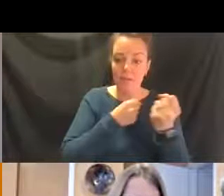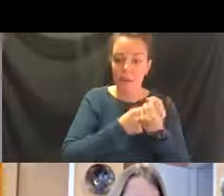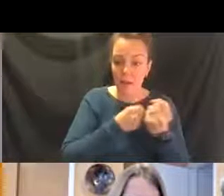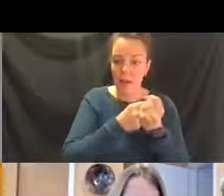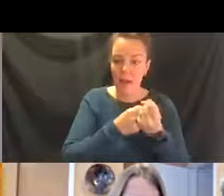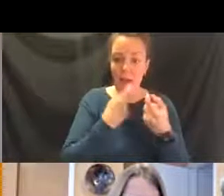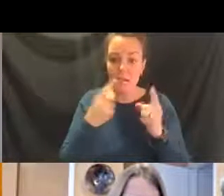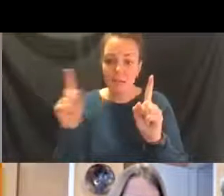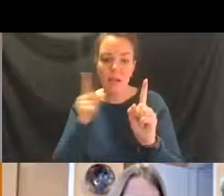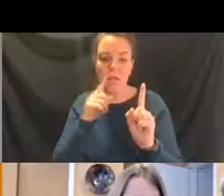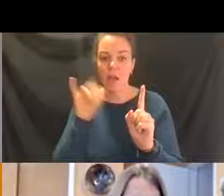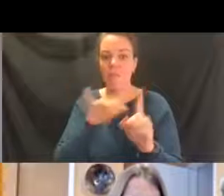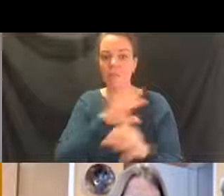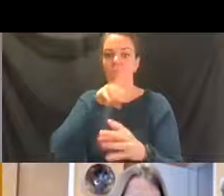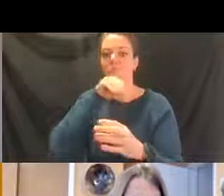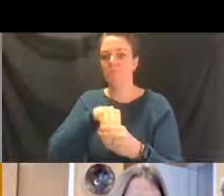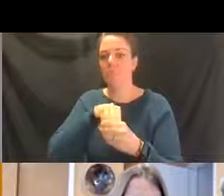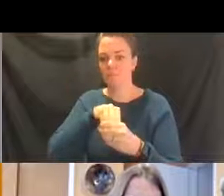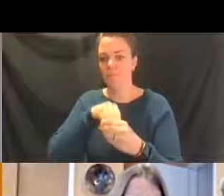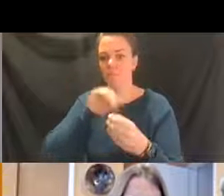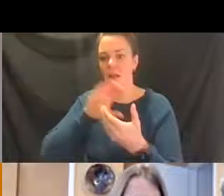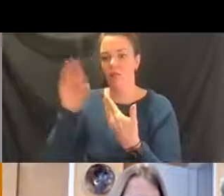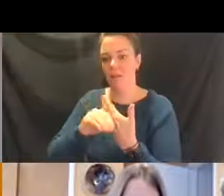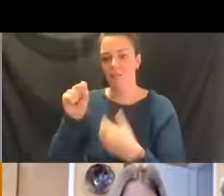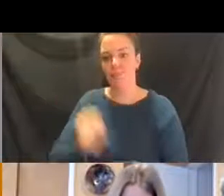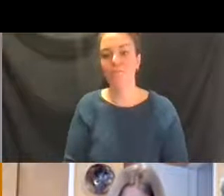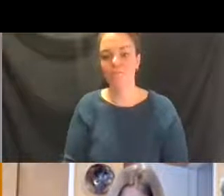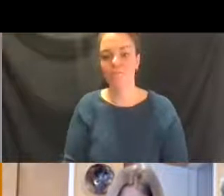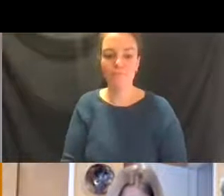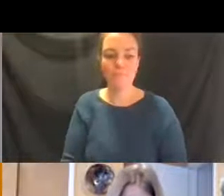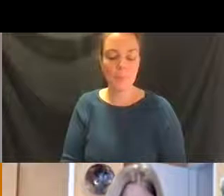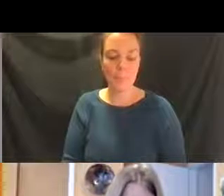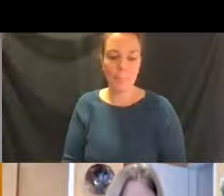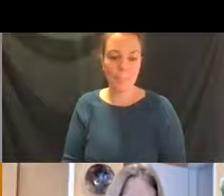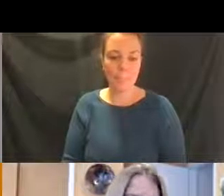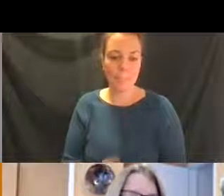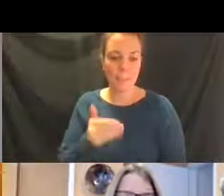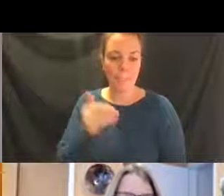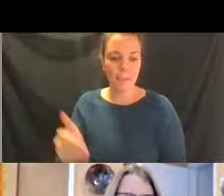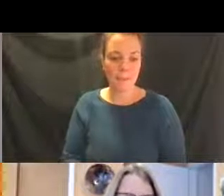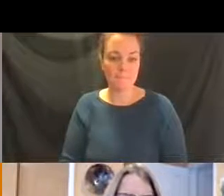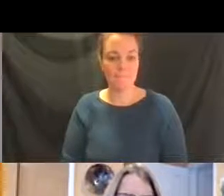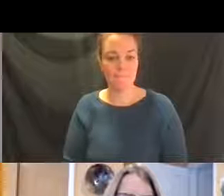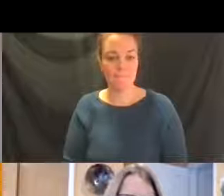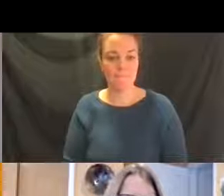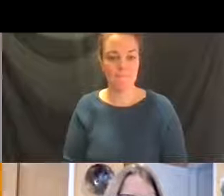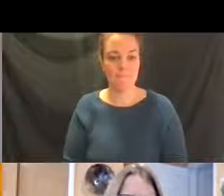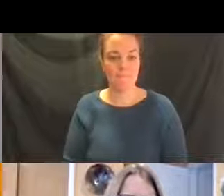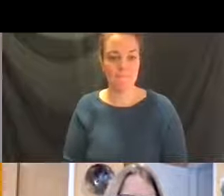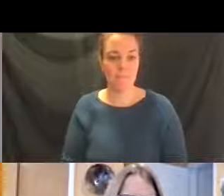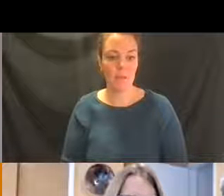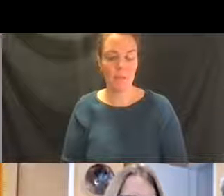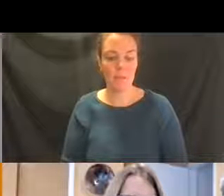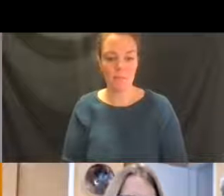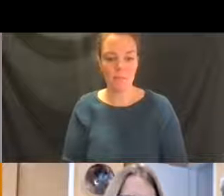that are interwoven in the lessons. Next slide please. And broadly I just wanted to